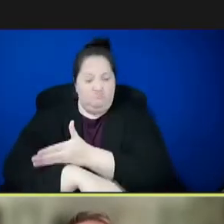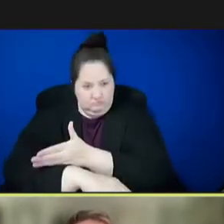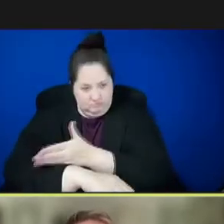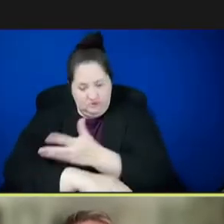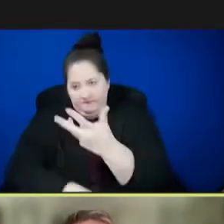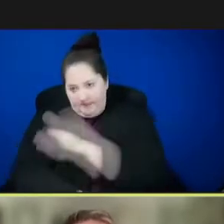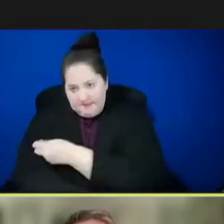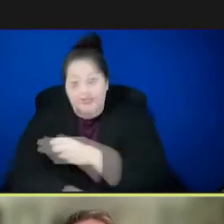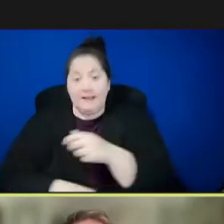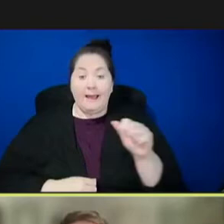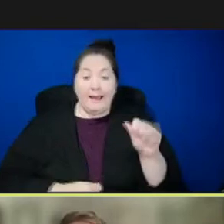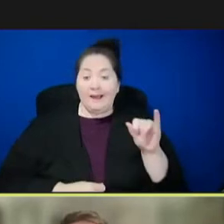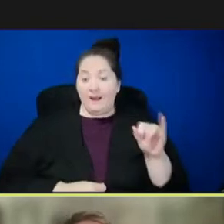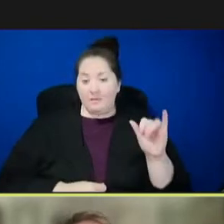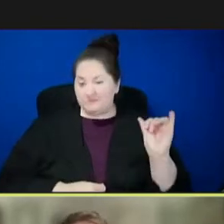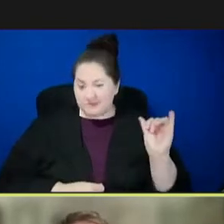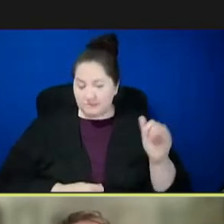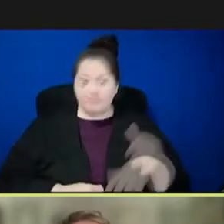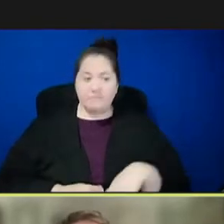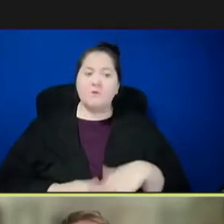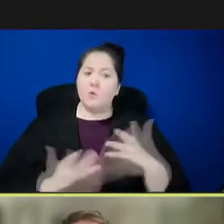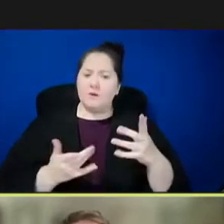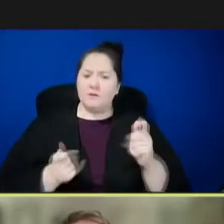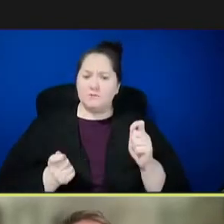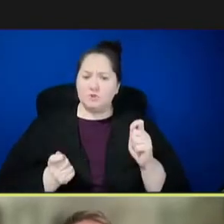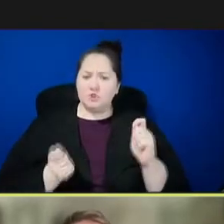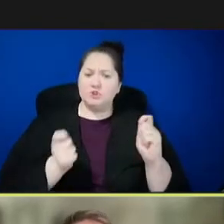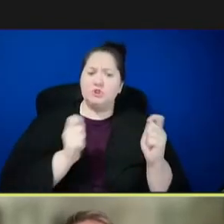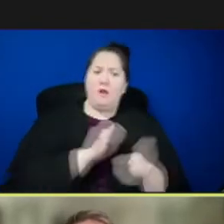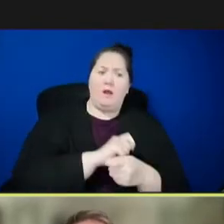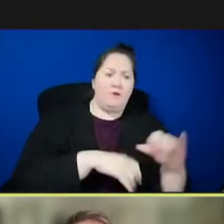won't be any different. It's already changing many other industries from investment banking,